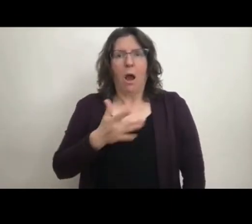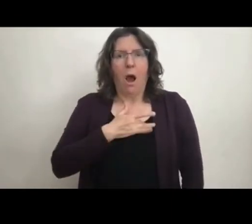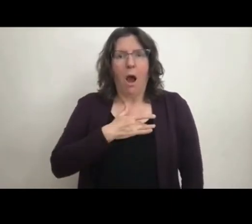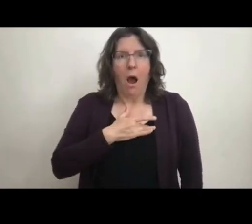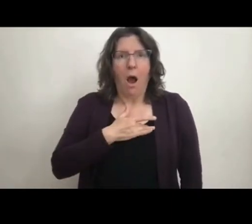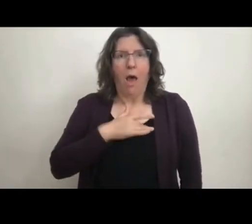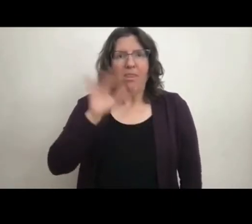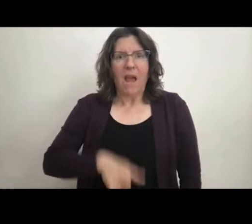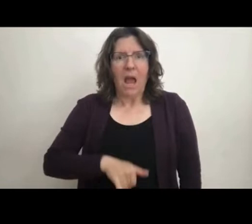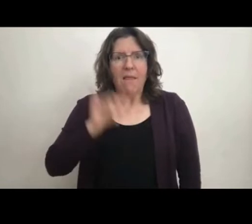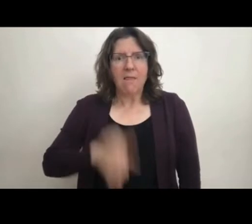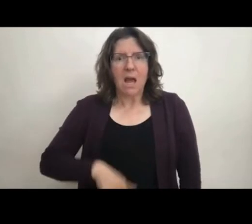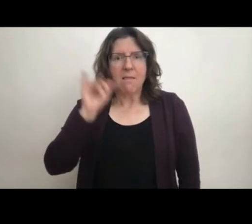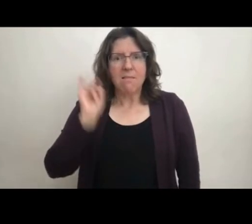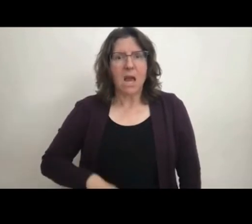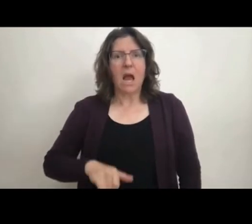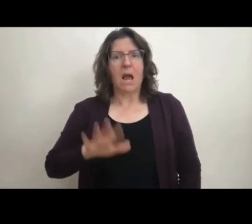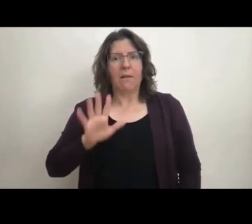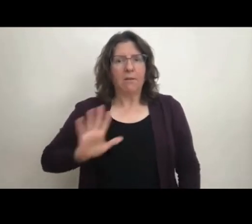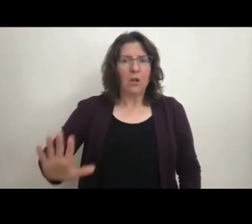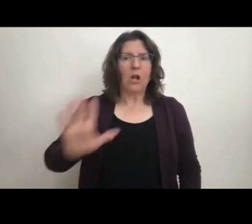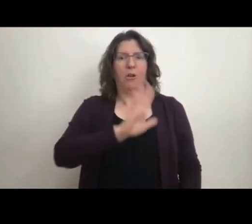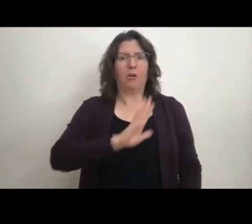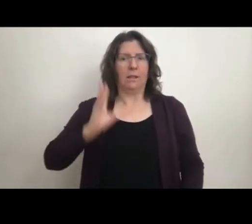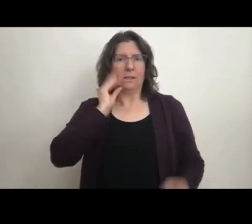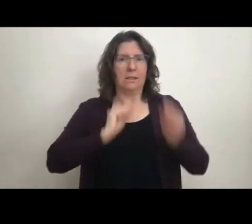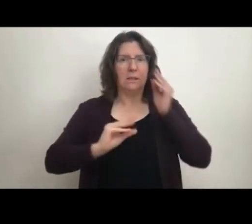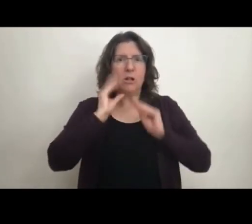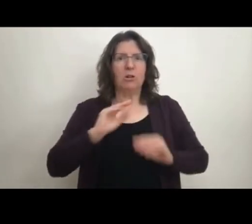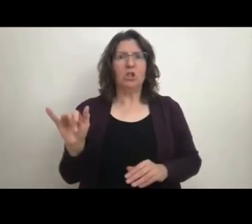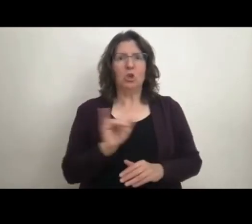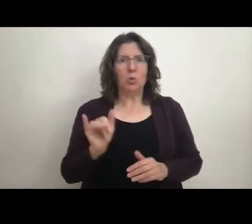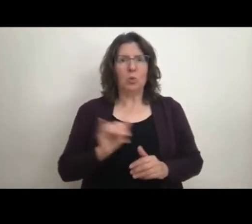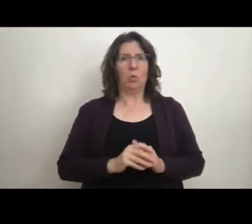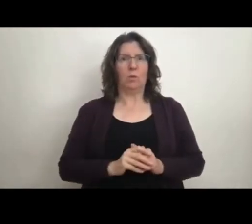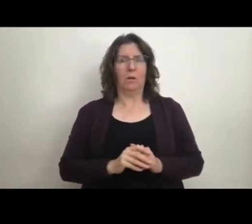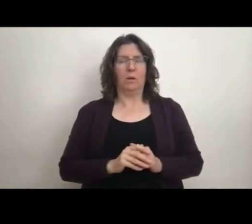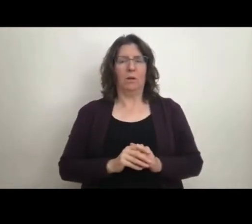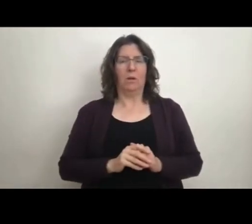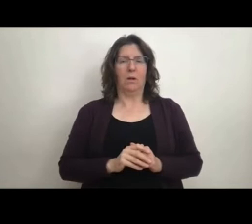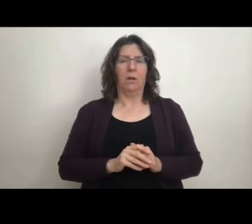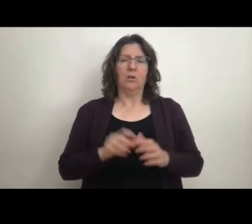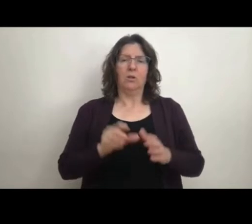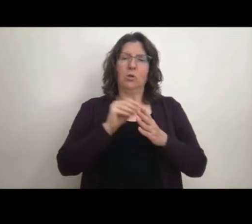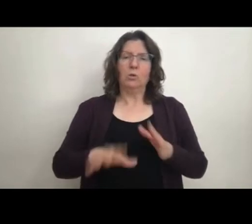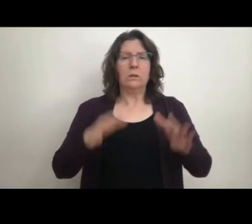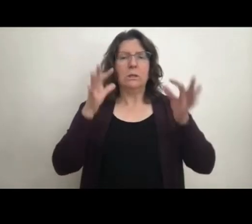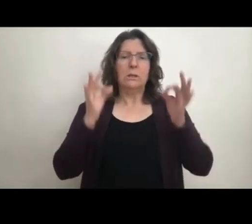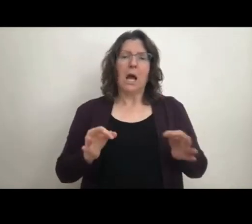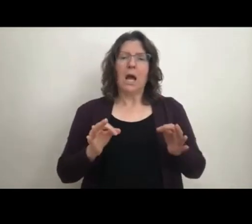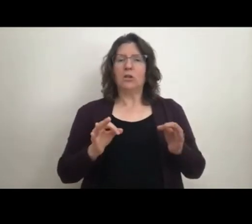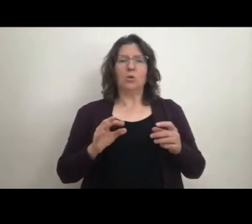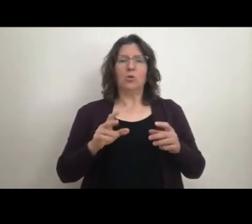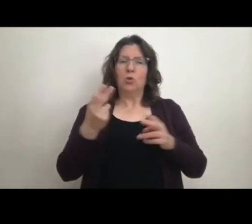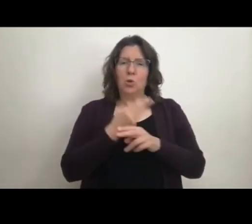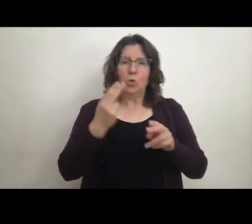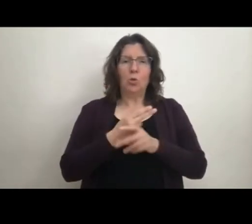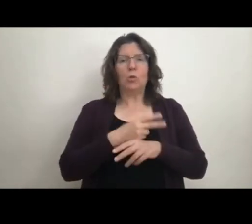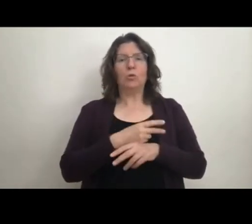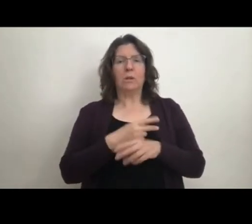And the other students chimed in and said, "Exactly! That's exactly what we feel!"